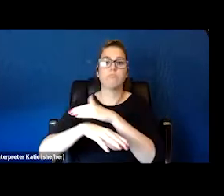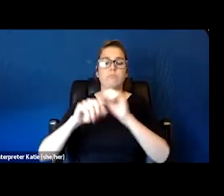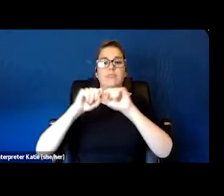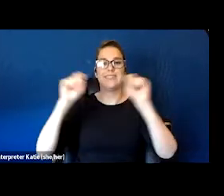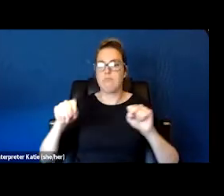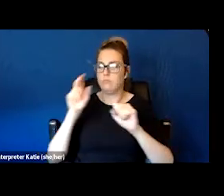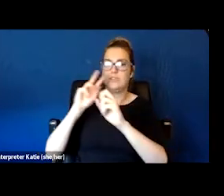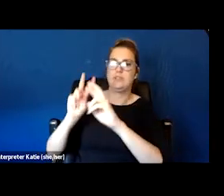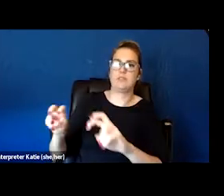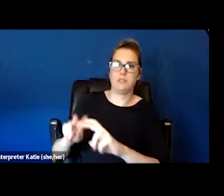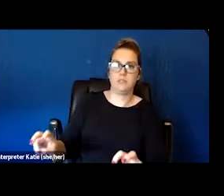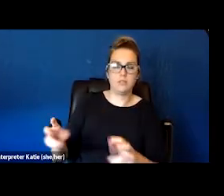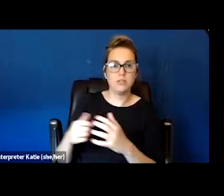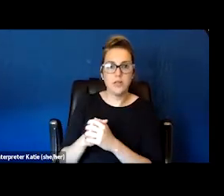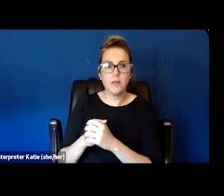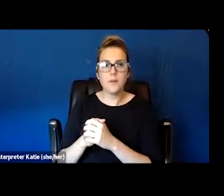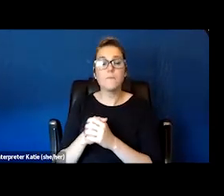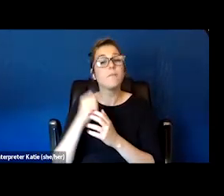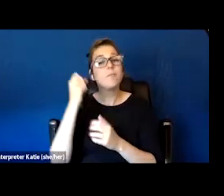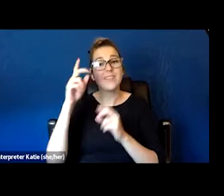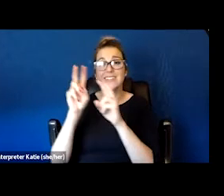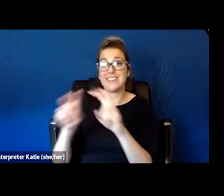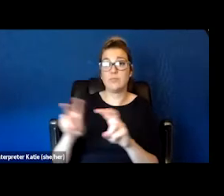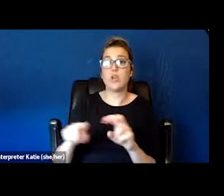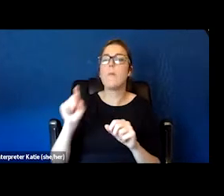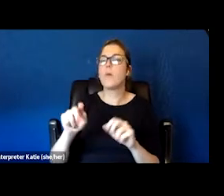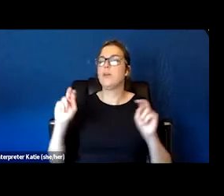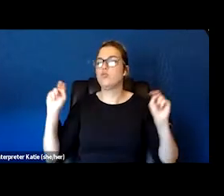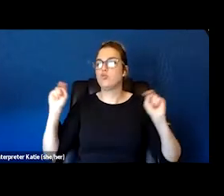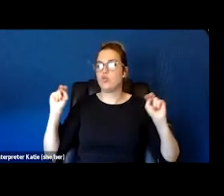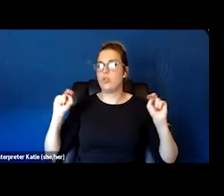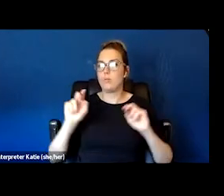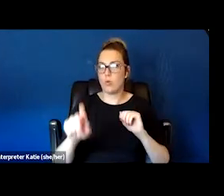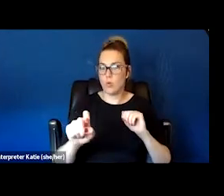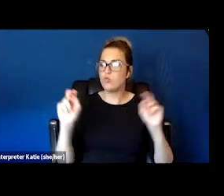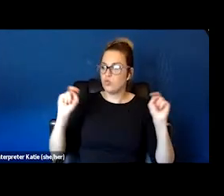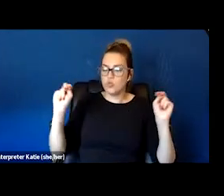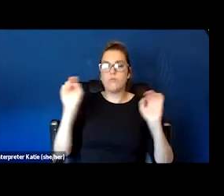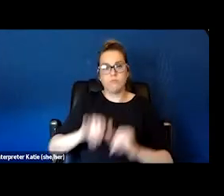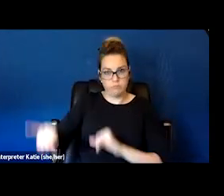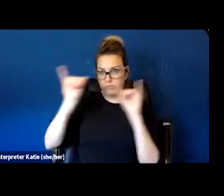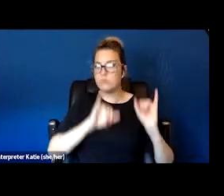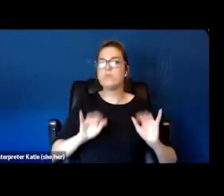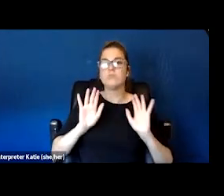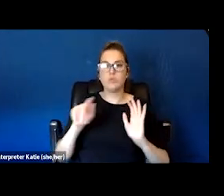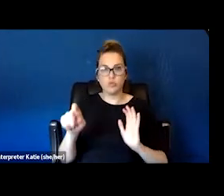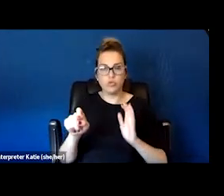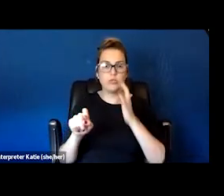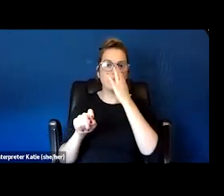And this is meant to be in a consistent objective manner. So it's using a process and standardized assessment tools